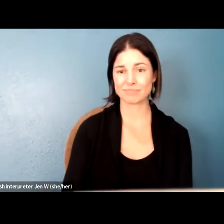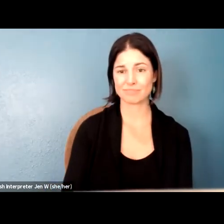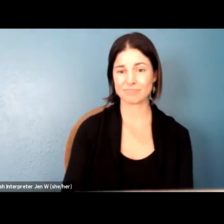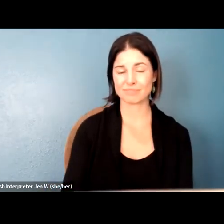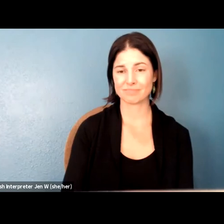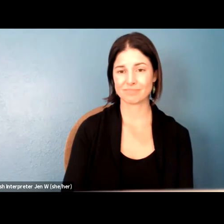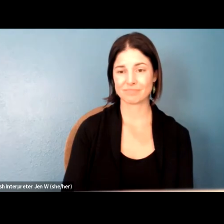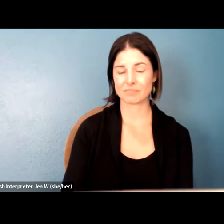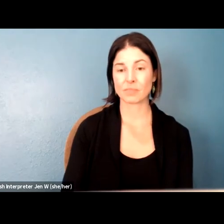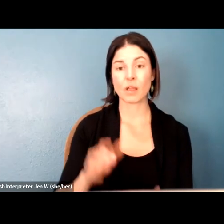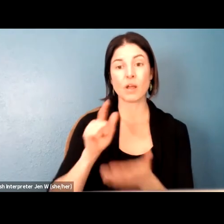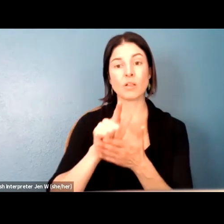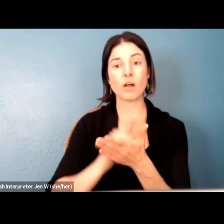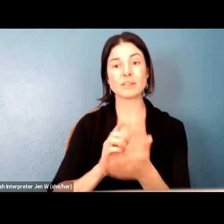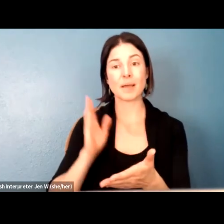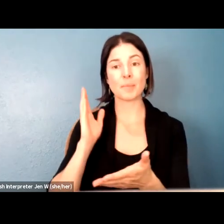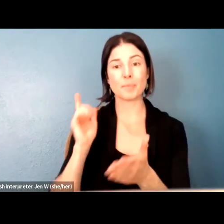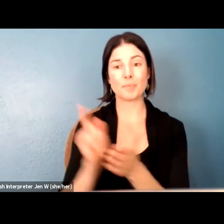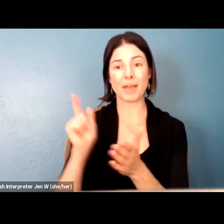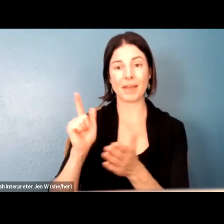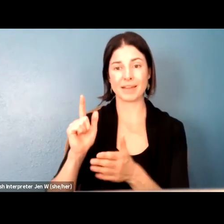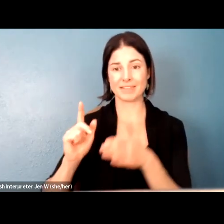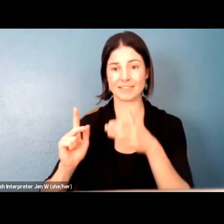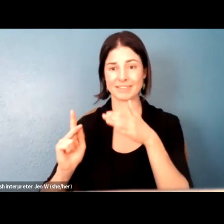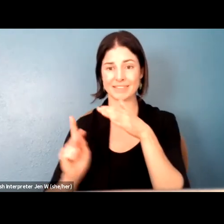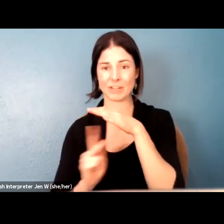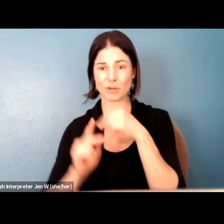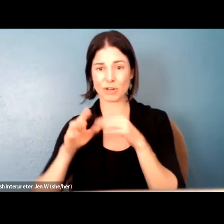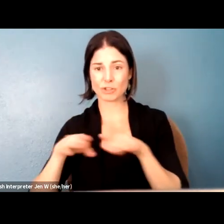kindergarteners from reading critical race theory, are all